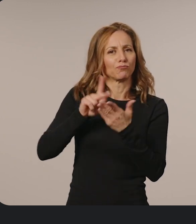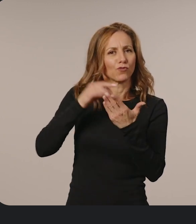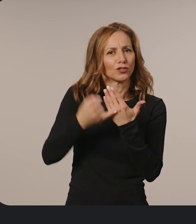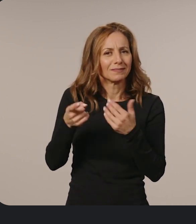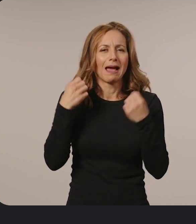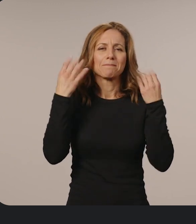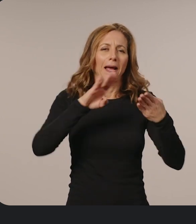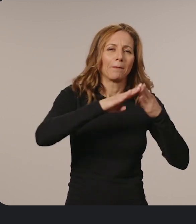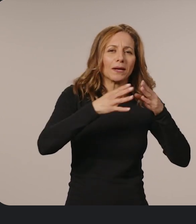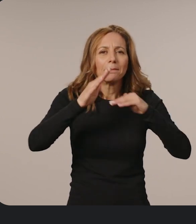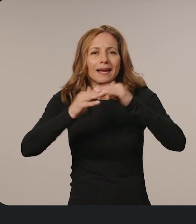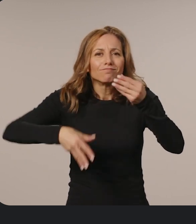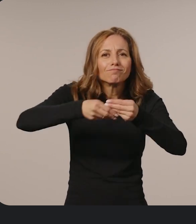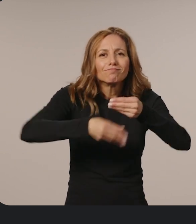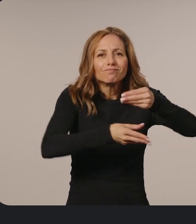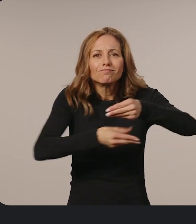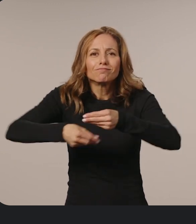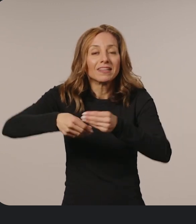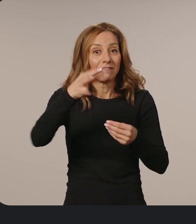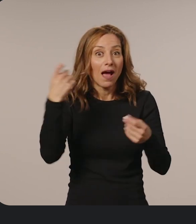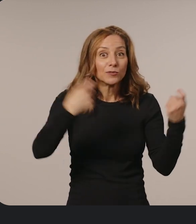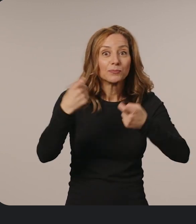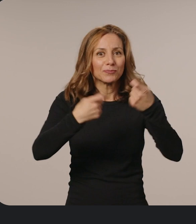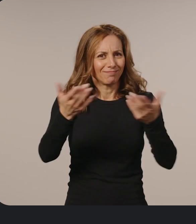with many community-built add-ons. If you would like to start contributing,